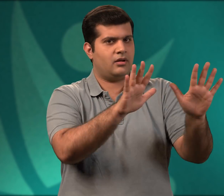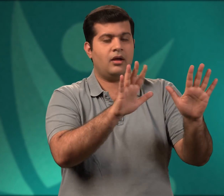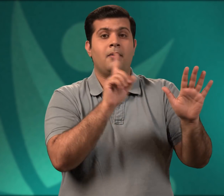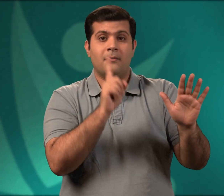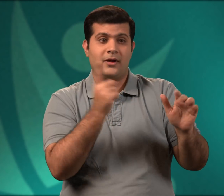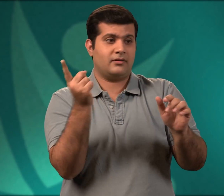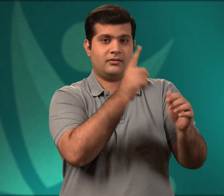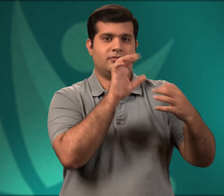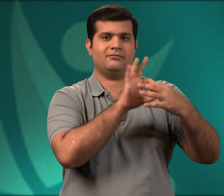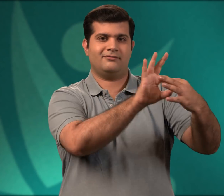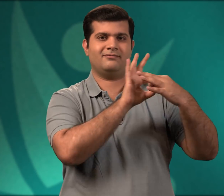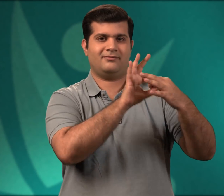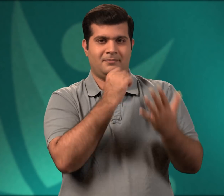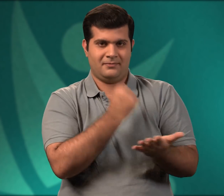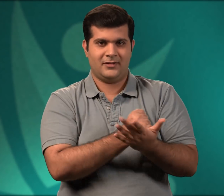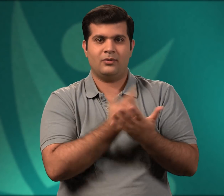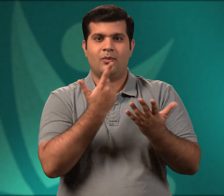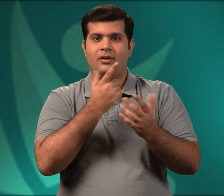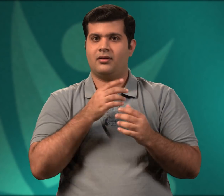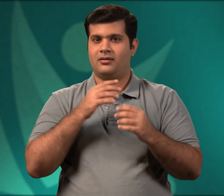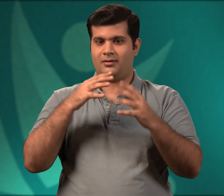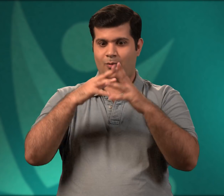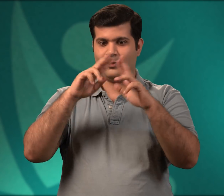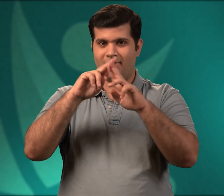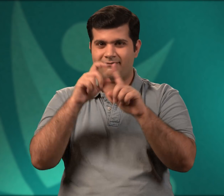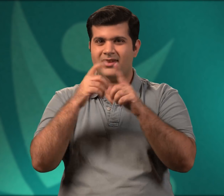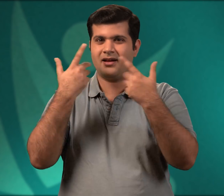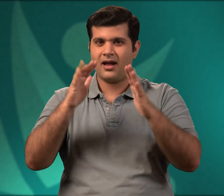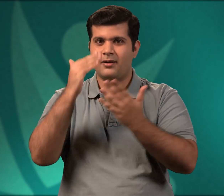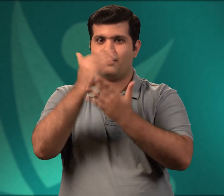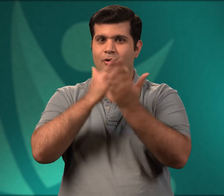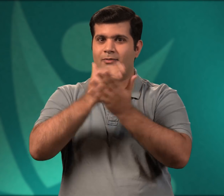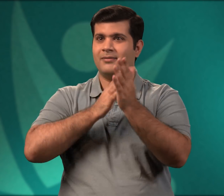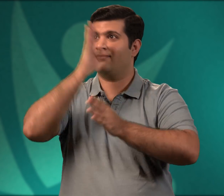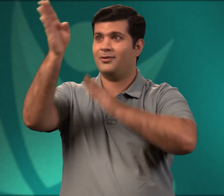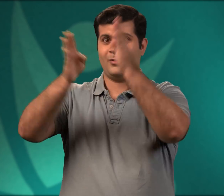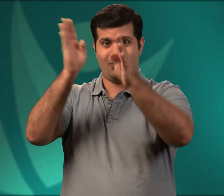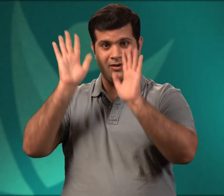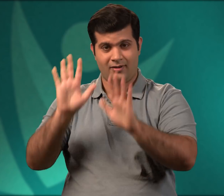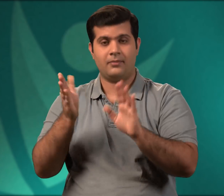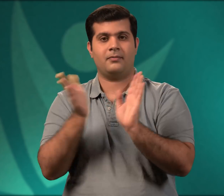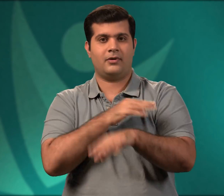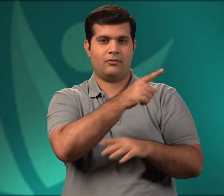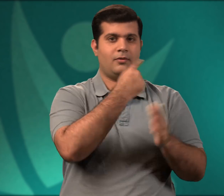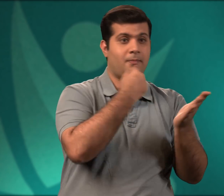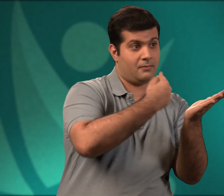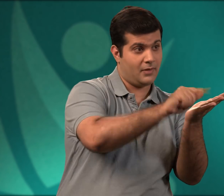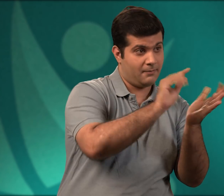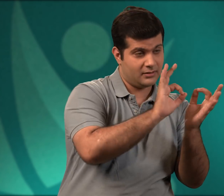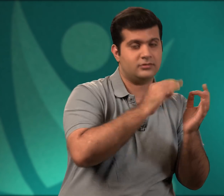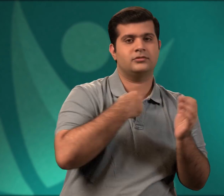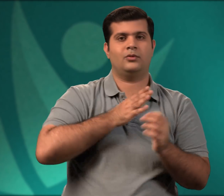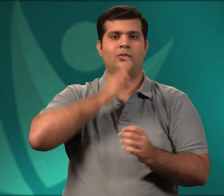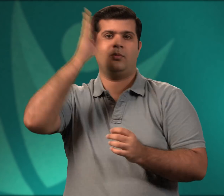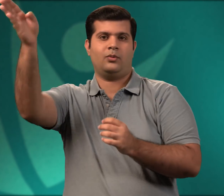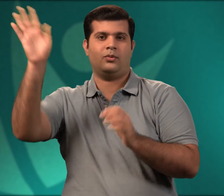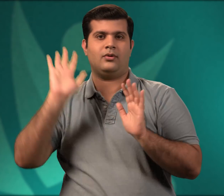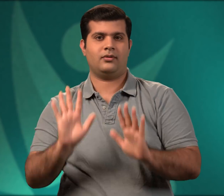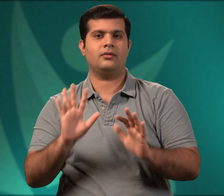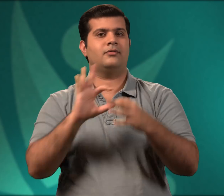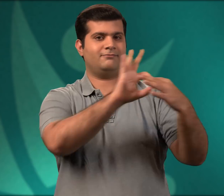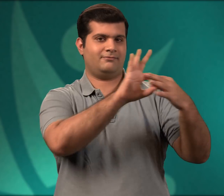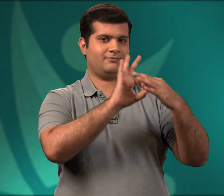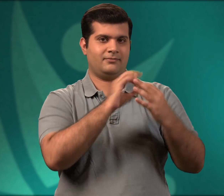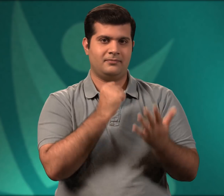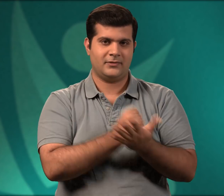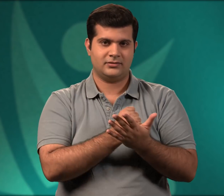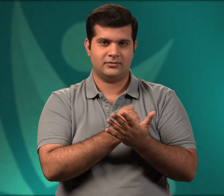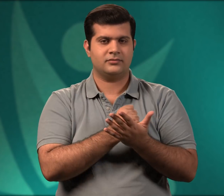However, if they want to attend any programme they will need AIFD's approval. This is why ??? is a must.